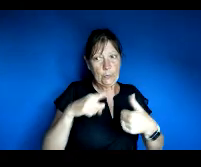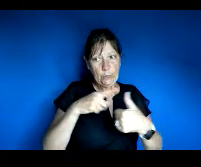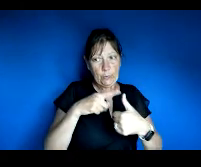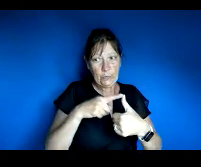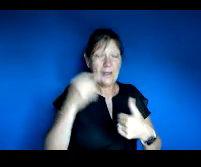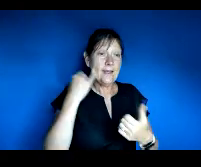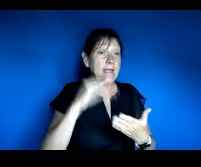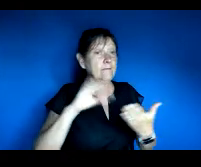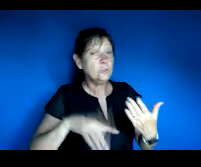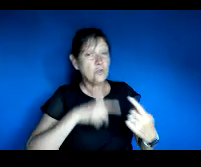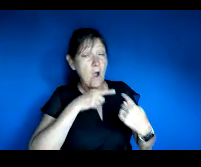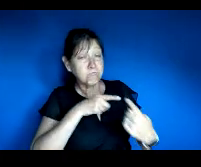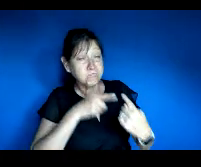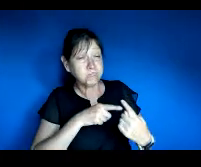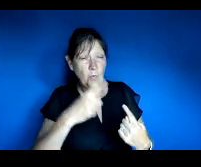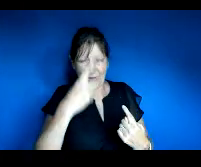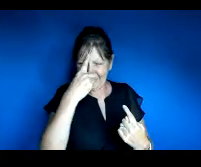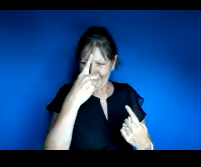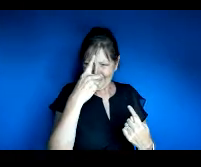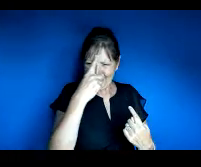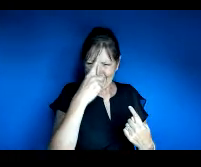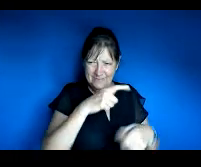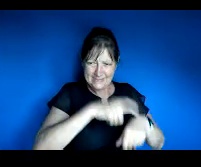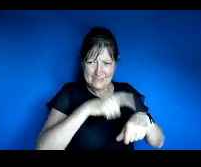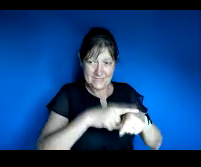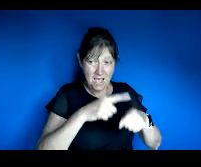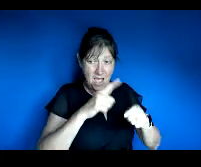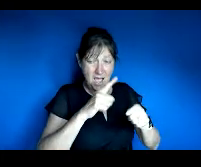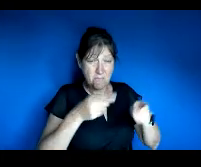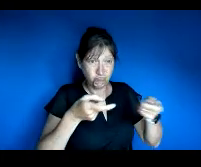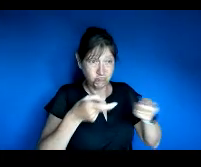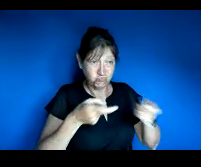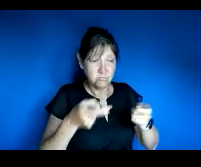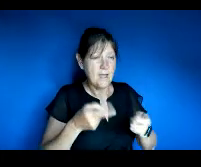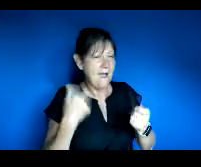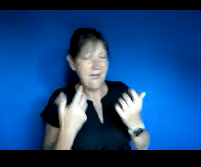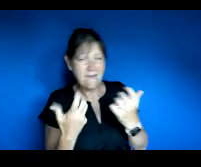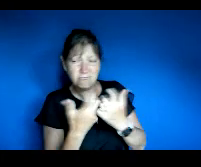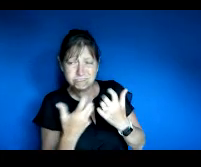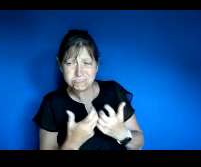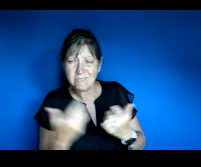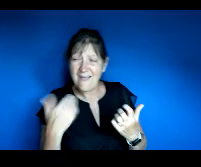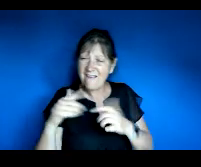struggle with executive function and time management, there are supports, both accommodation supports, but also additional supports,